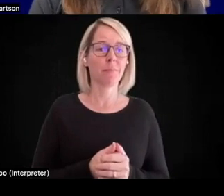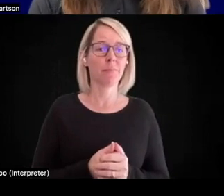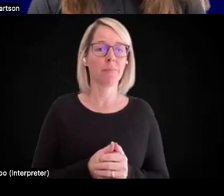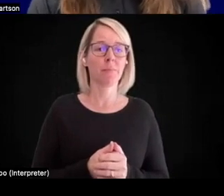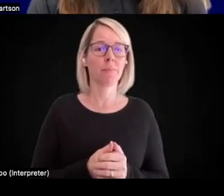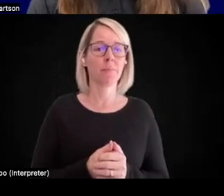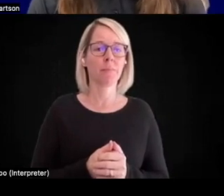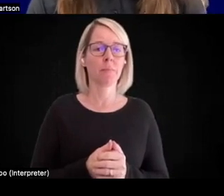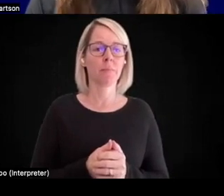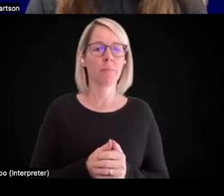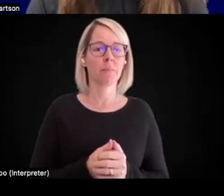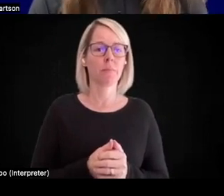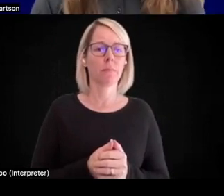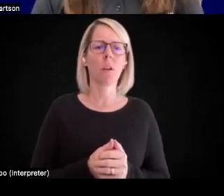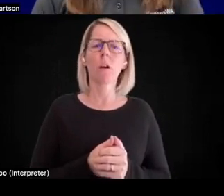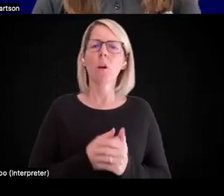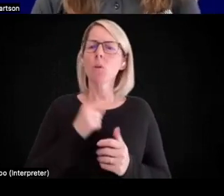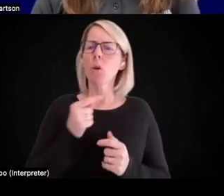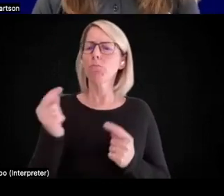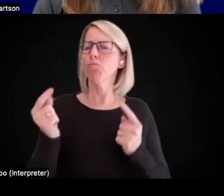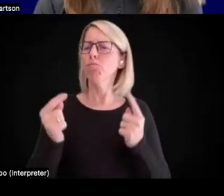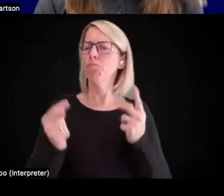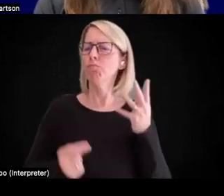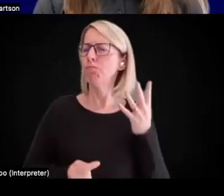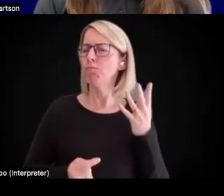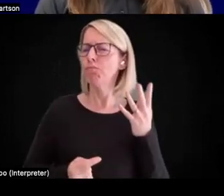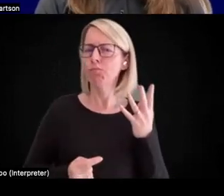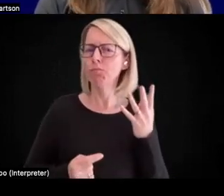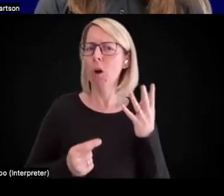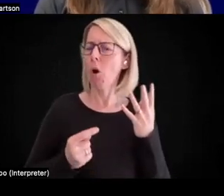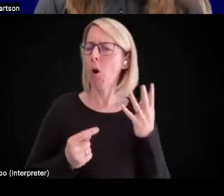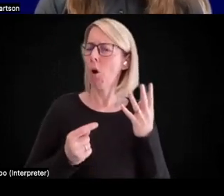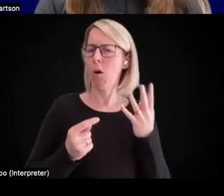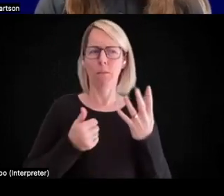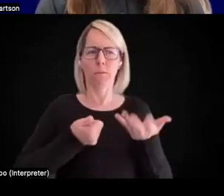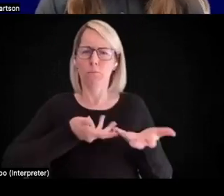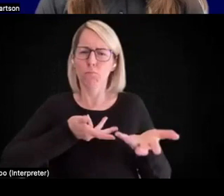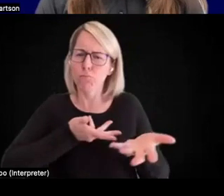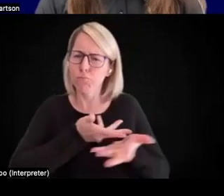What are these characteristics? At the moment I am probably just going to list a number of